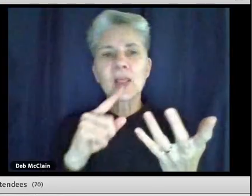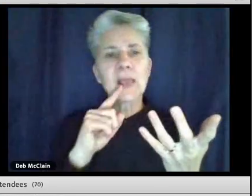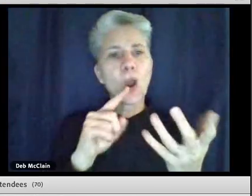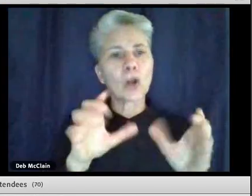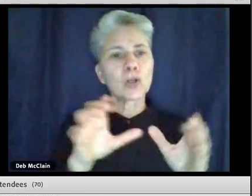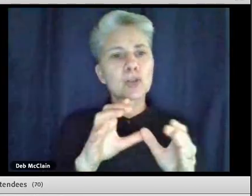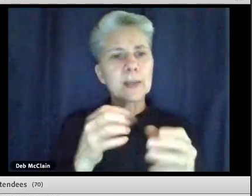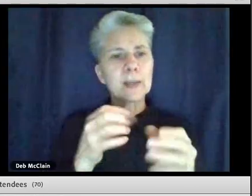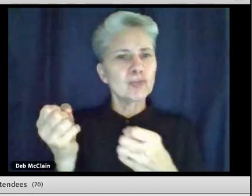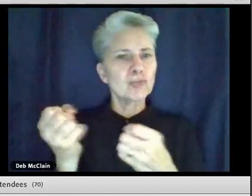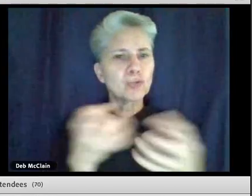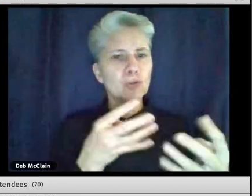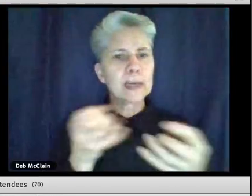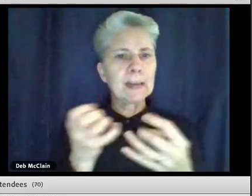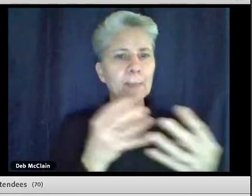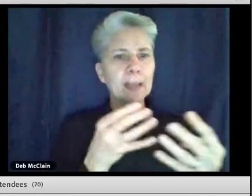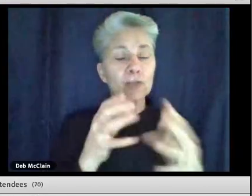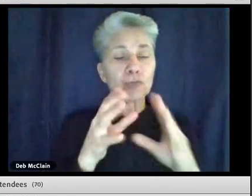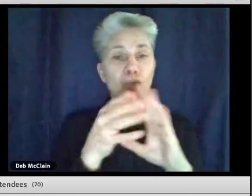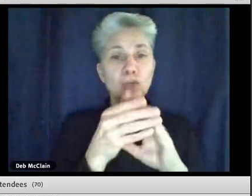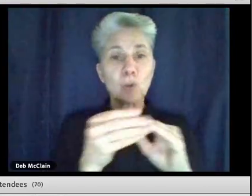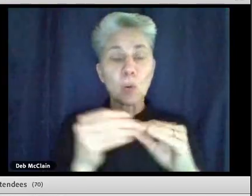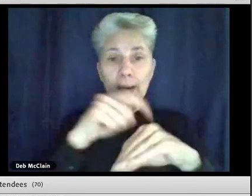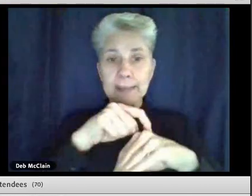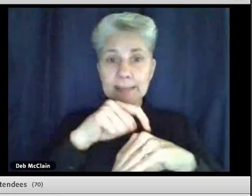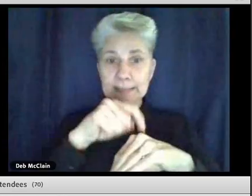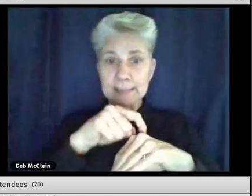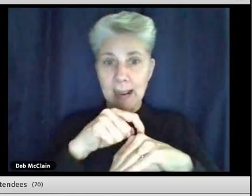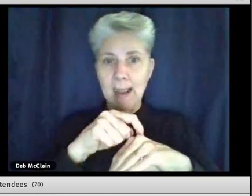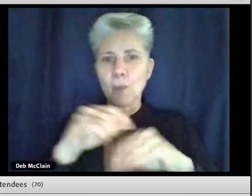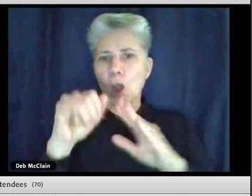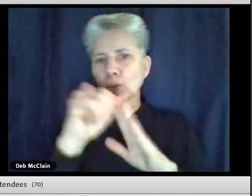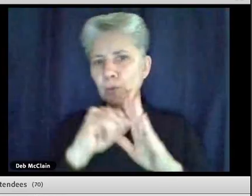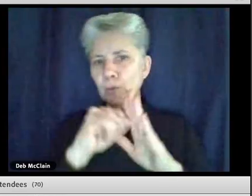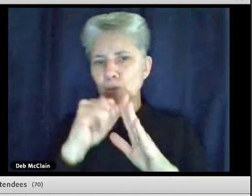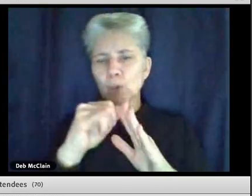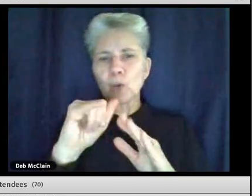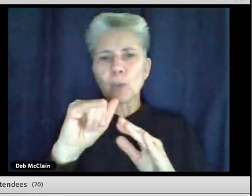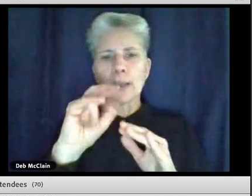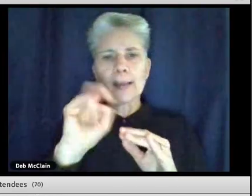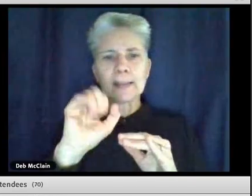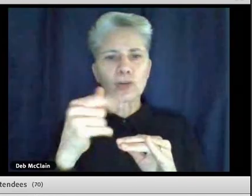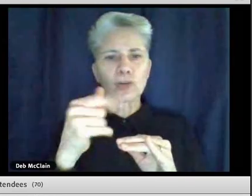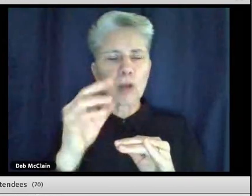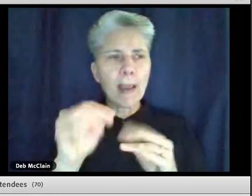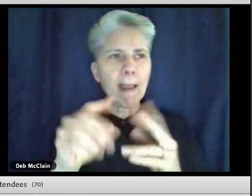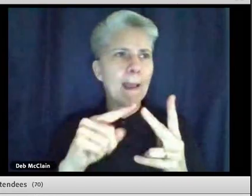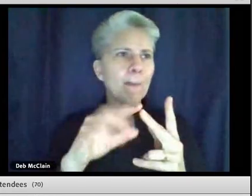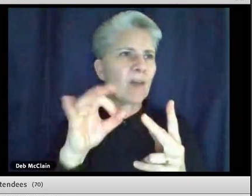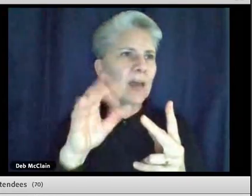And so what some libraries are doing are, they are doing streaming story time. Librarians are going online on the YouTube,